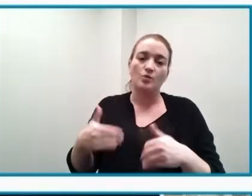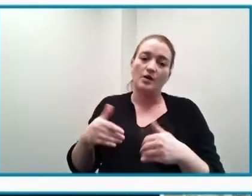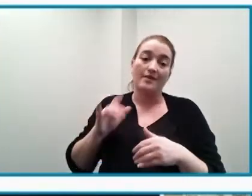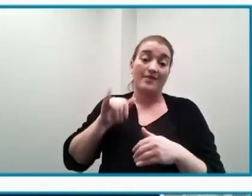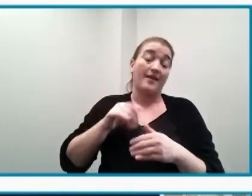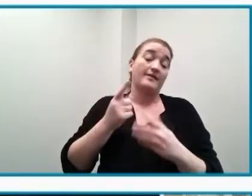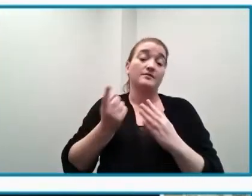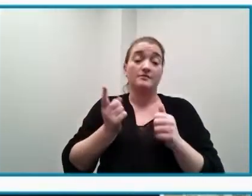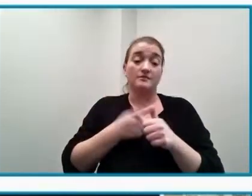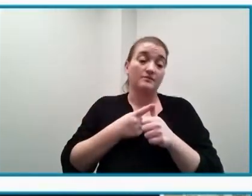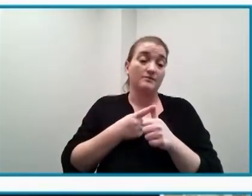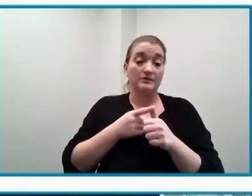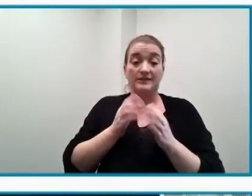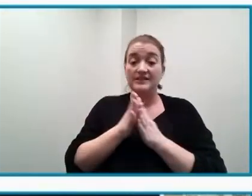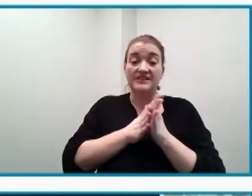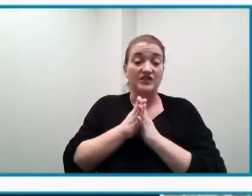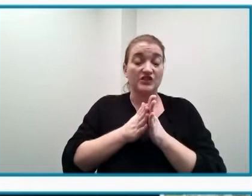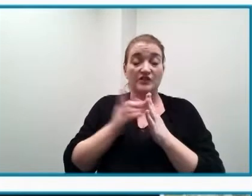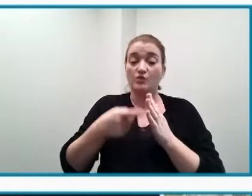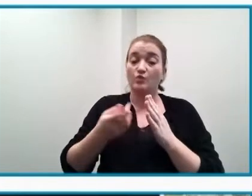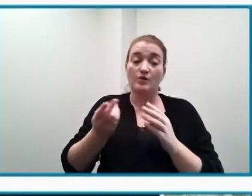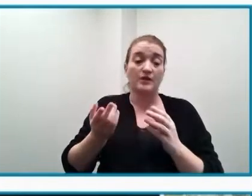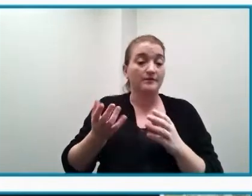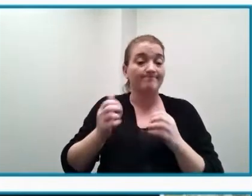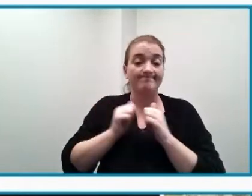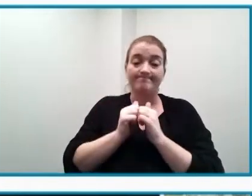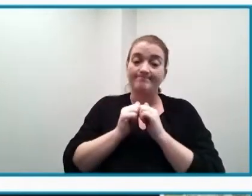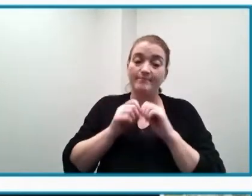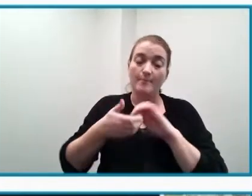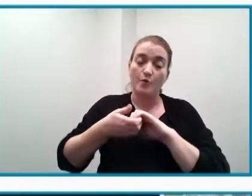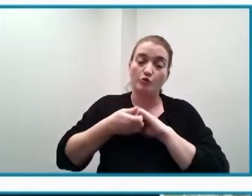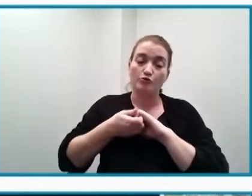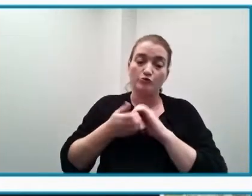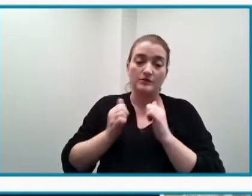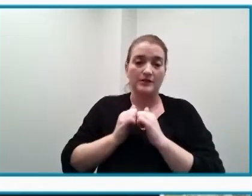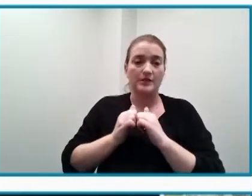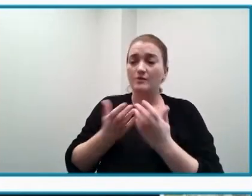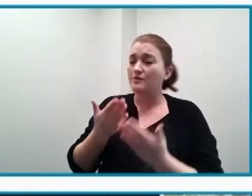Thanks, Charlie. And that is a great transition. Sakate, I'd love to hear from you,